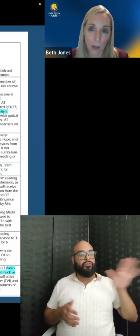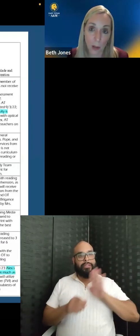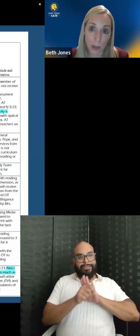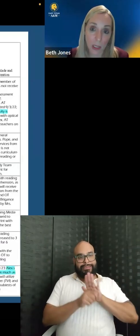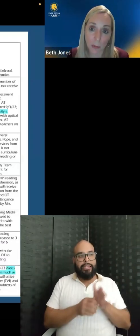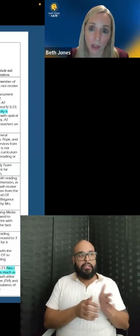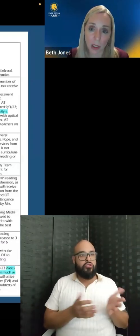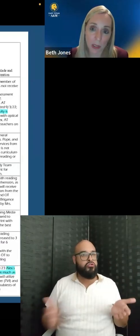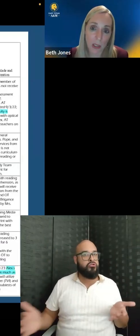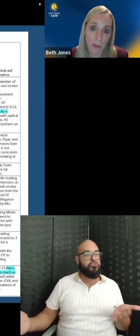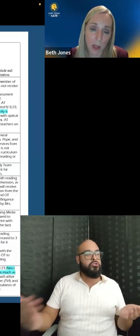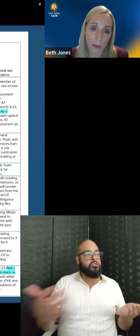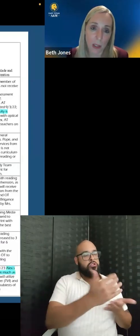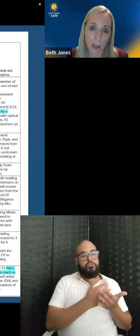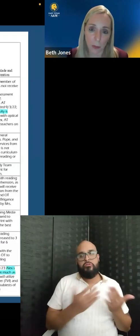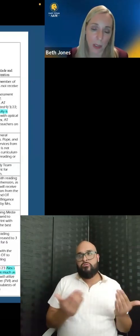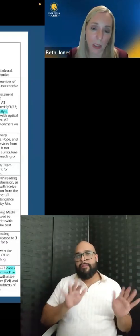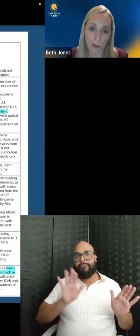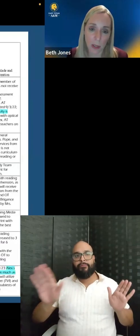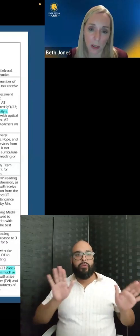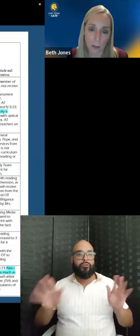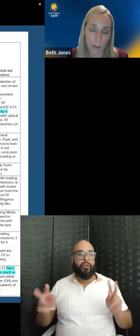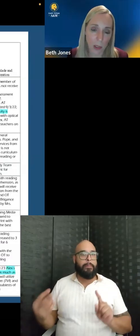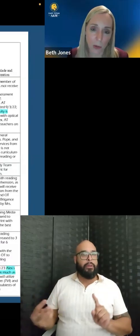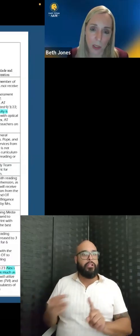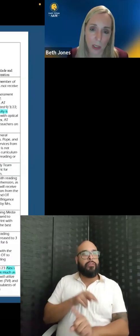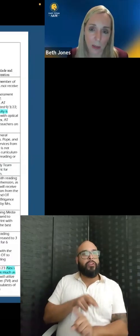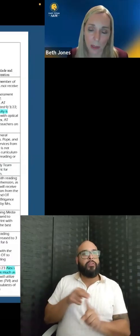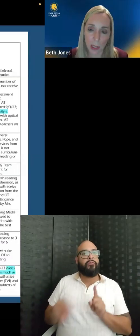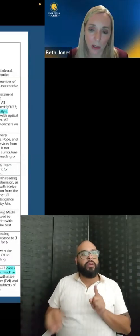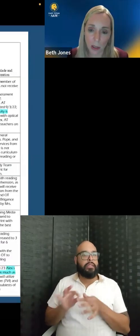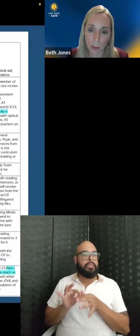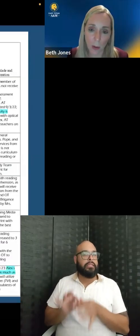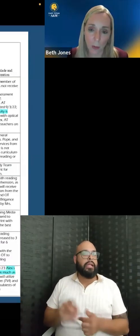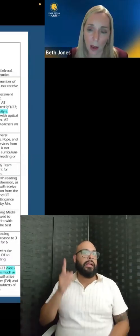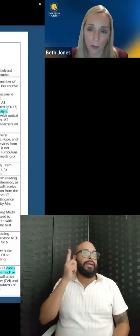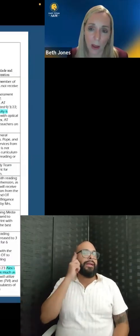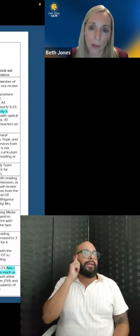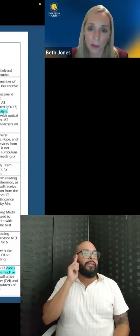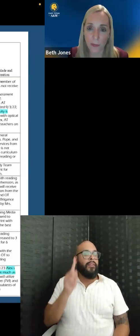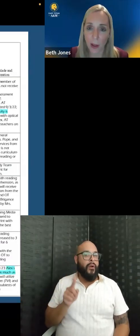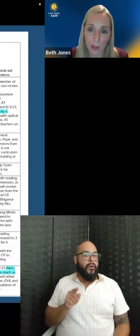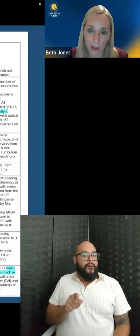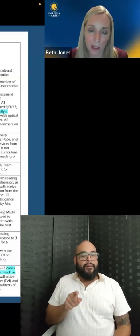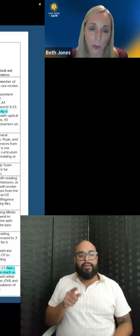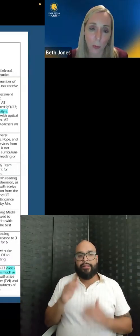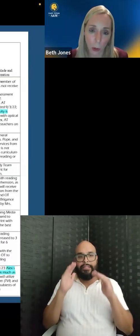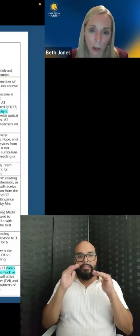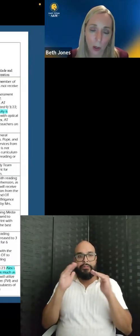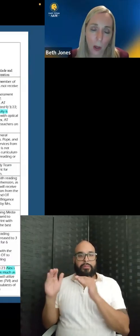are their perceptions, their perceived relevance, their perceived, just expectations about how they felt like this would work.